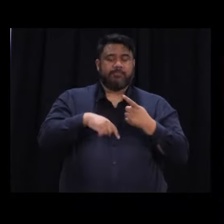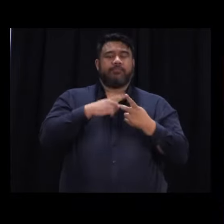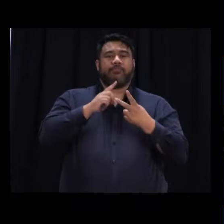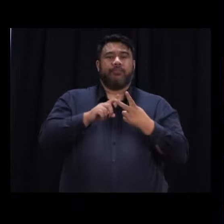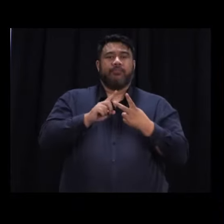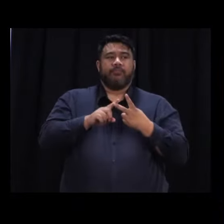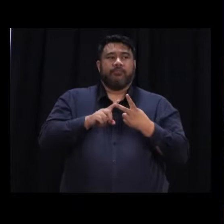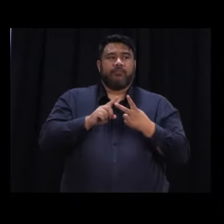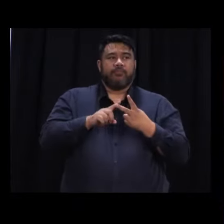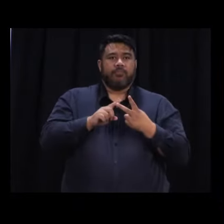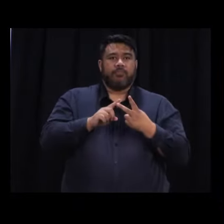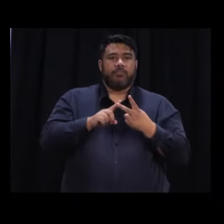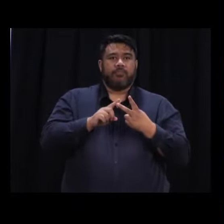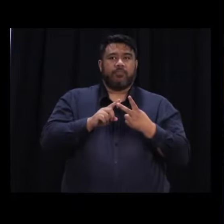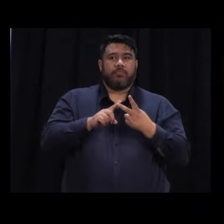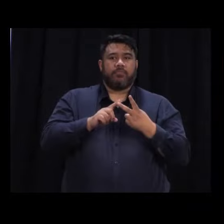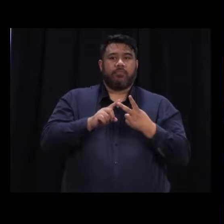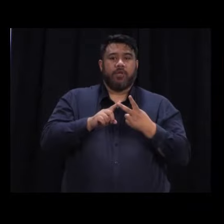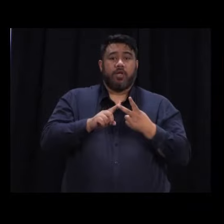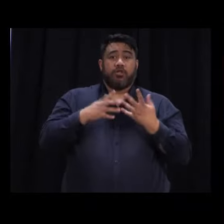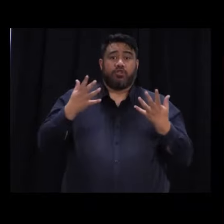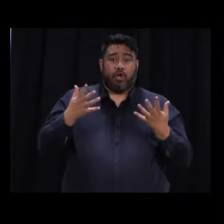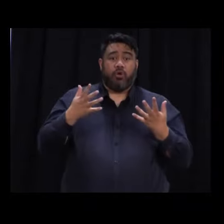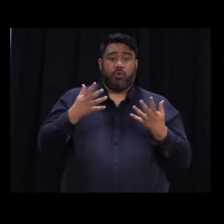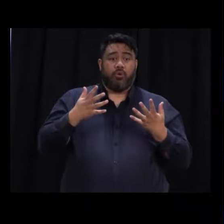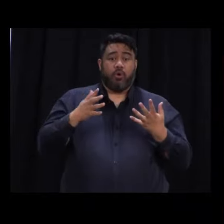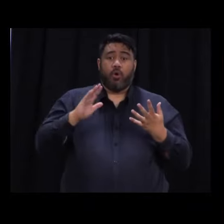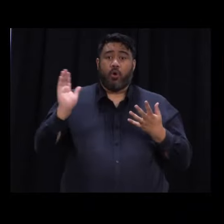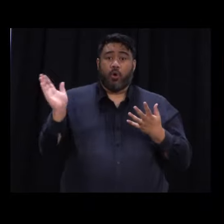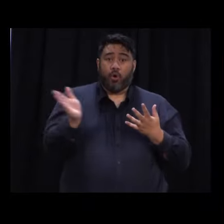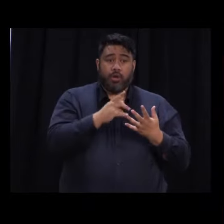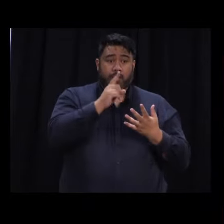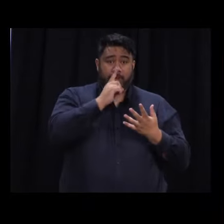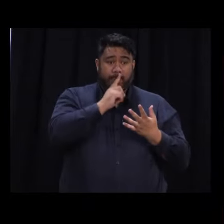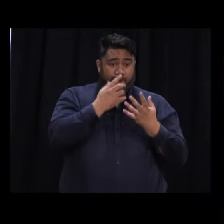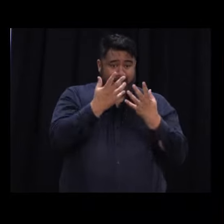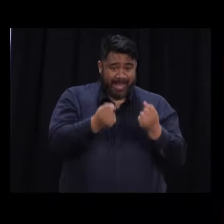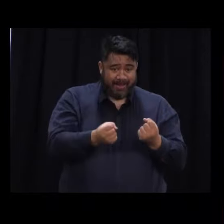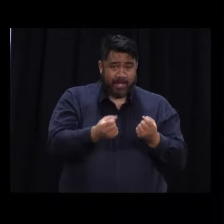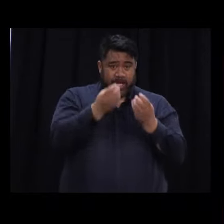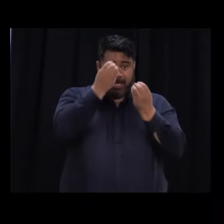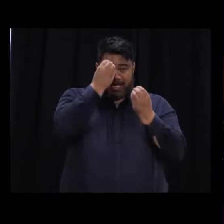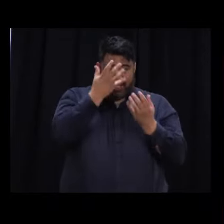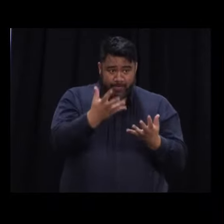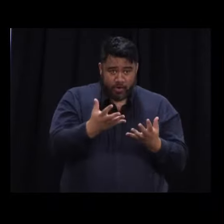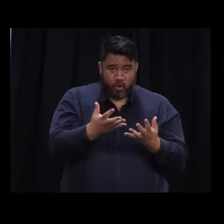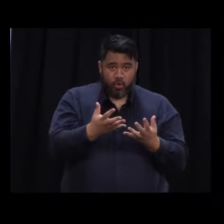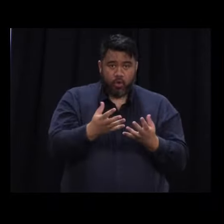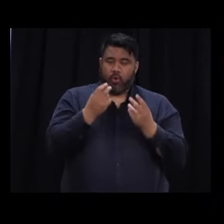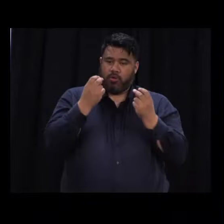was at 8am this morning. 100% of people had - this is some